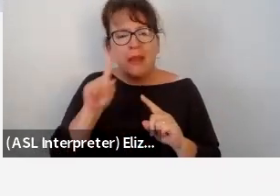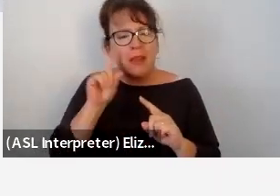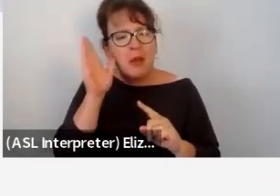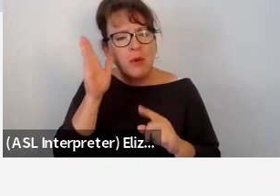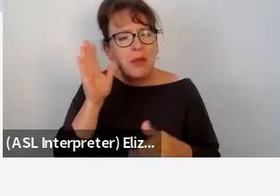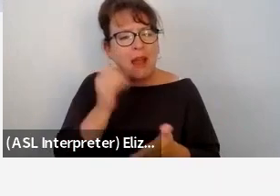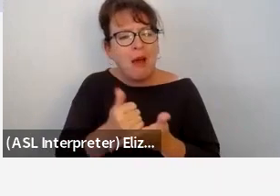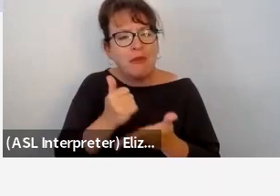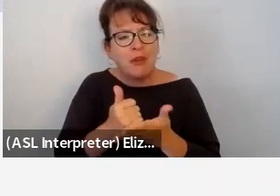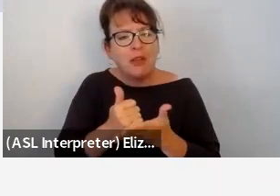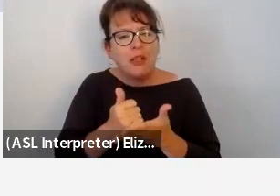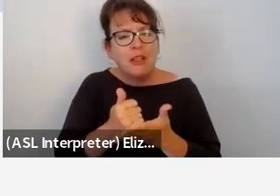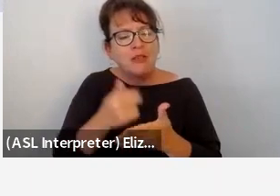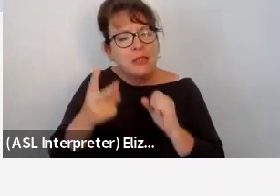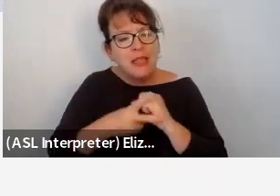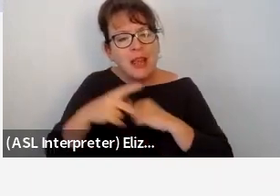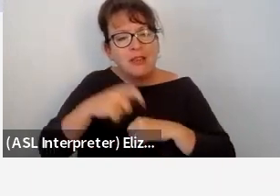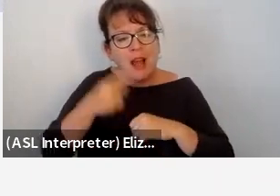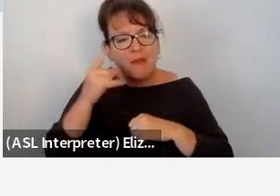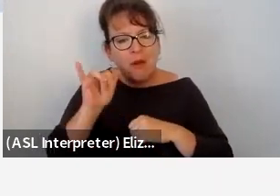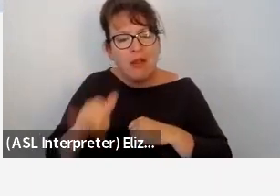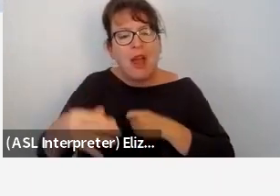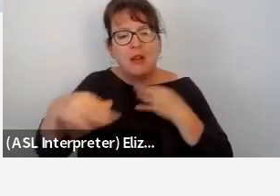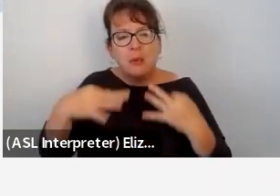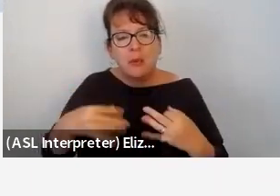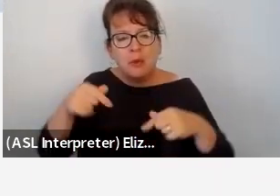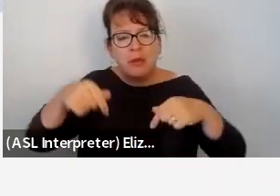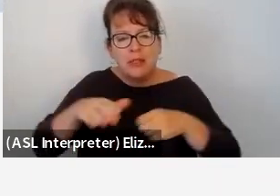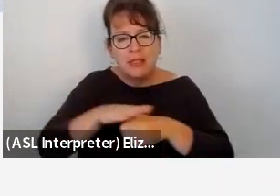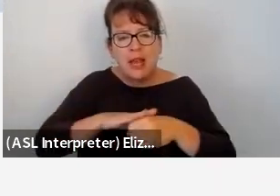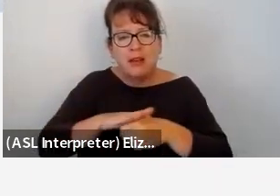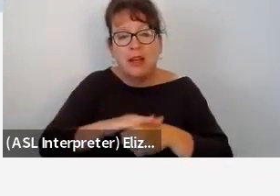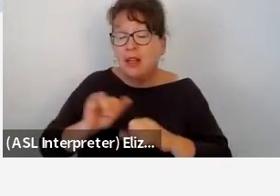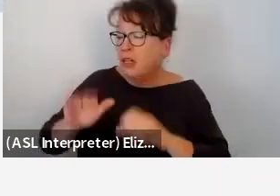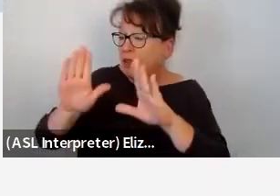think about how this program can effectively complement the hydrogen hubs efforts that have